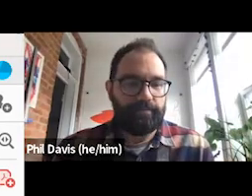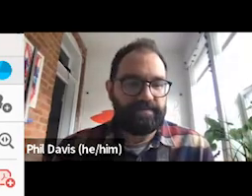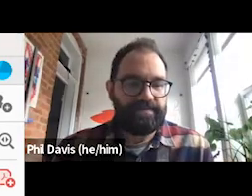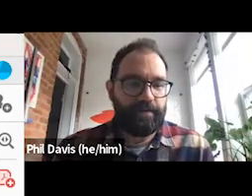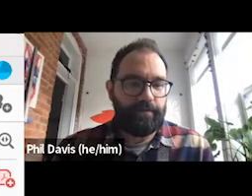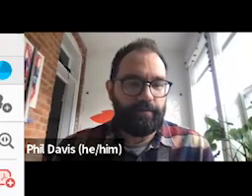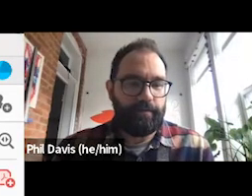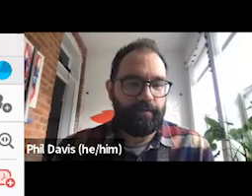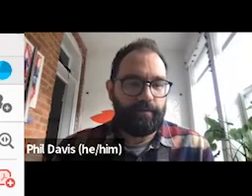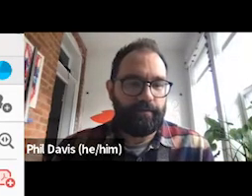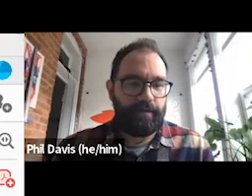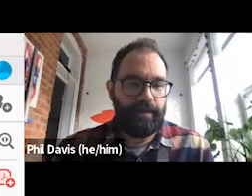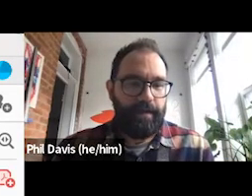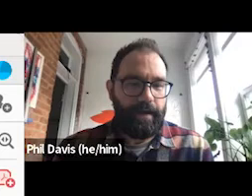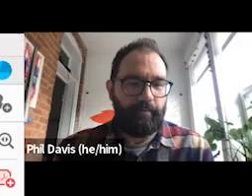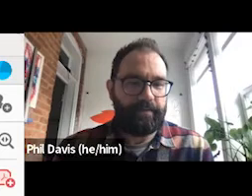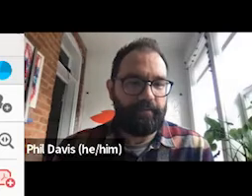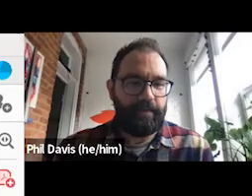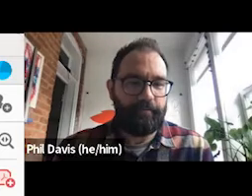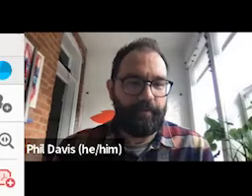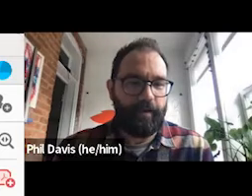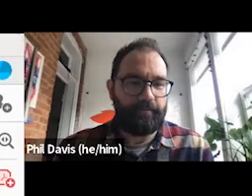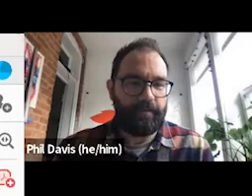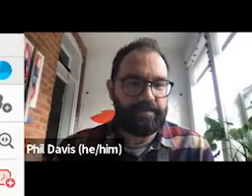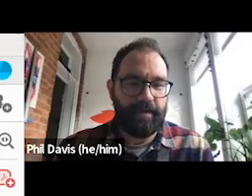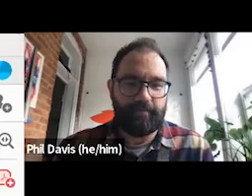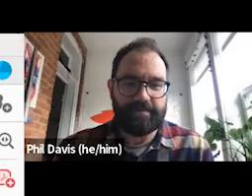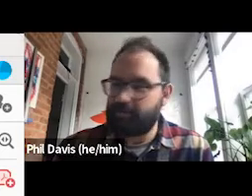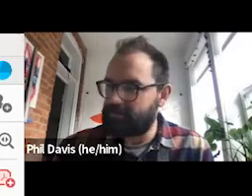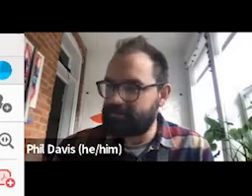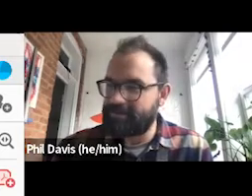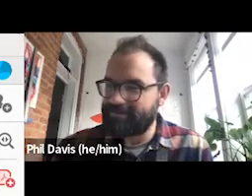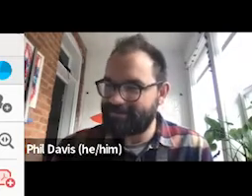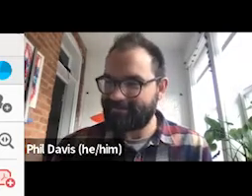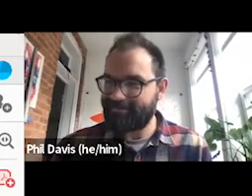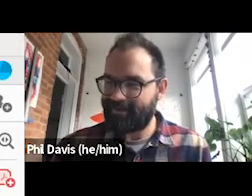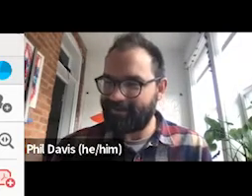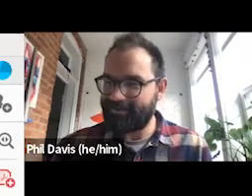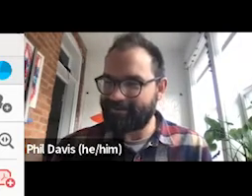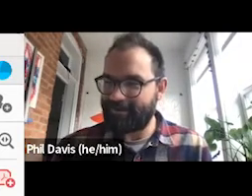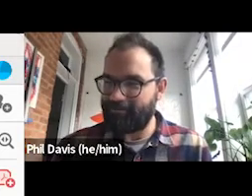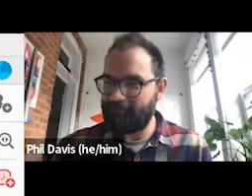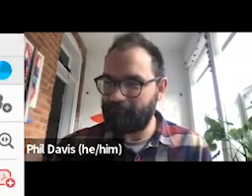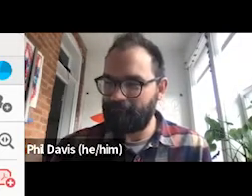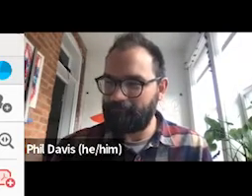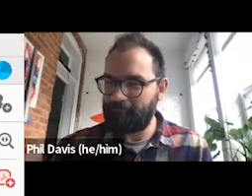So, yeah. But the big part, I'm assuming, is this still the same?